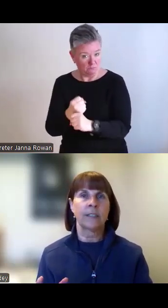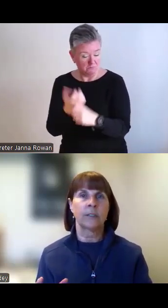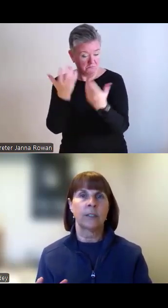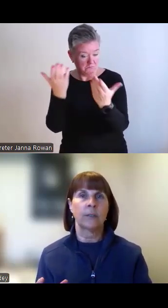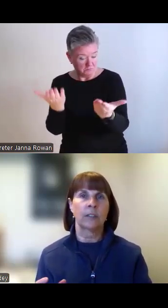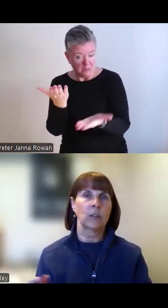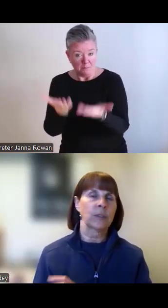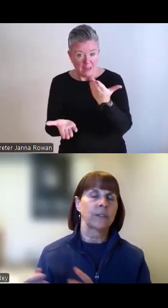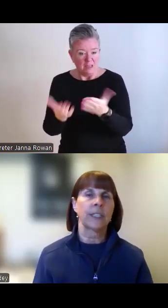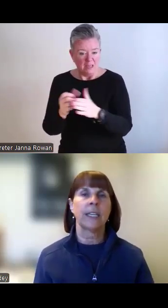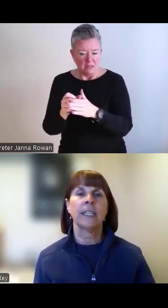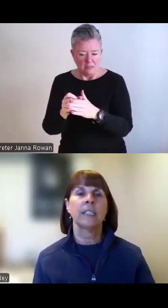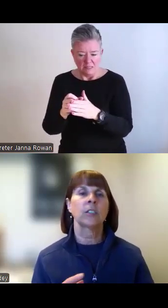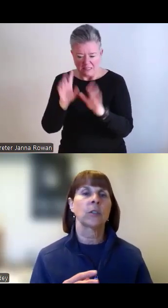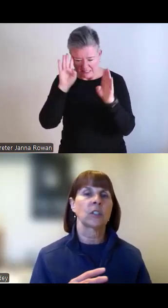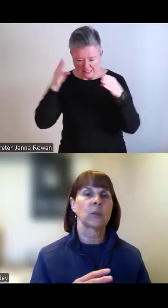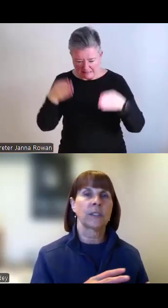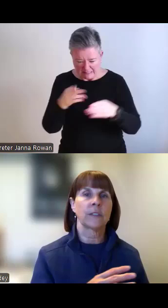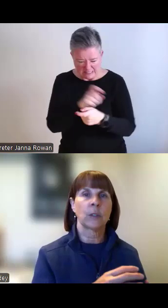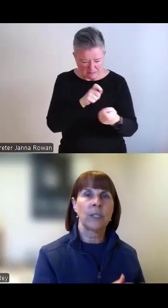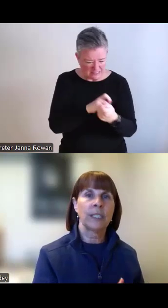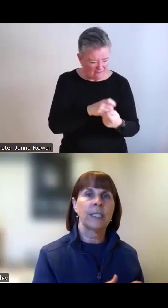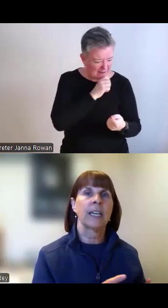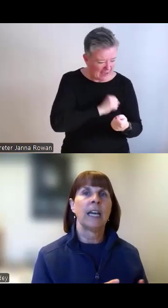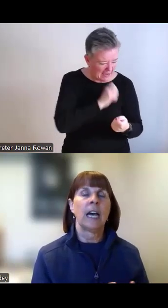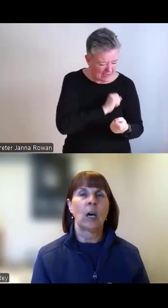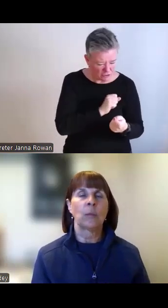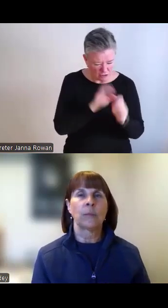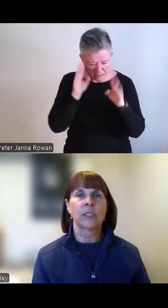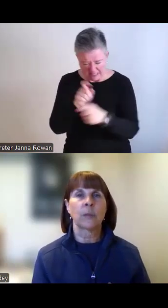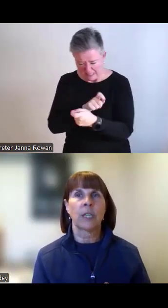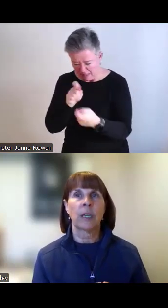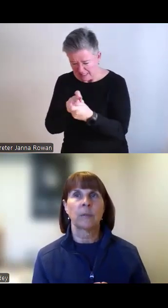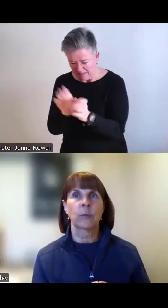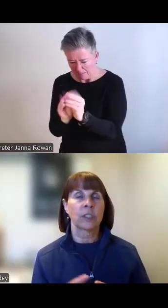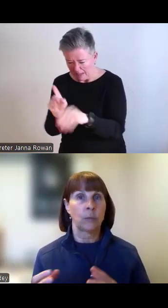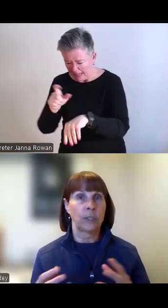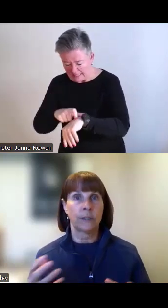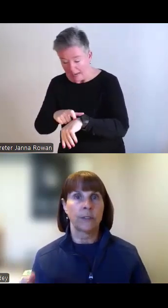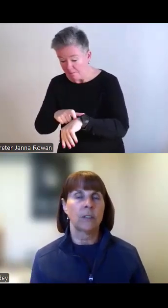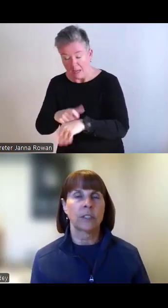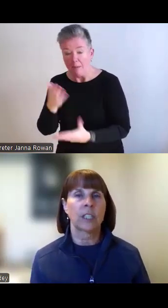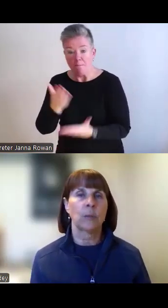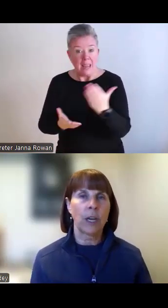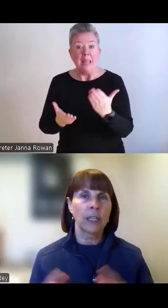to center it around a specific age or a specific meeting sometimes, which can be difficult to keep